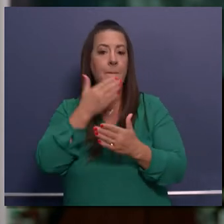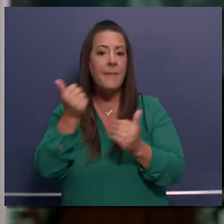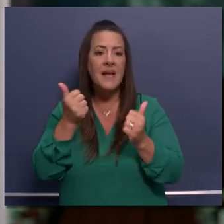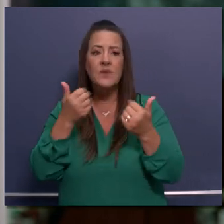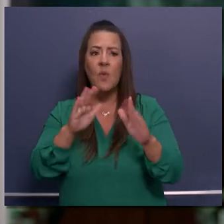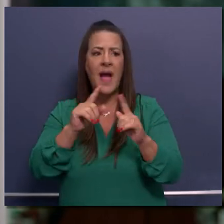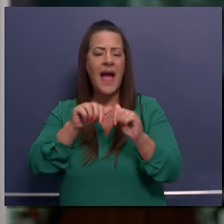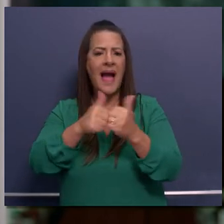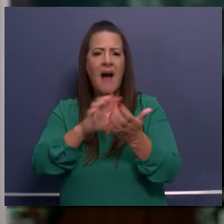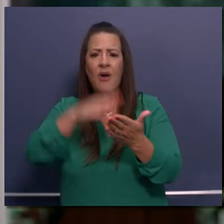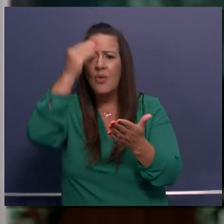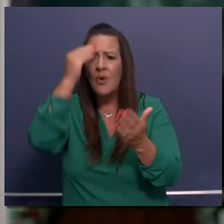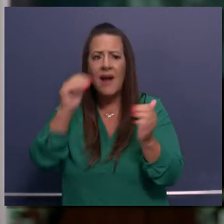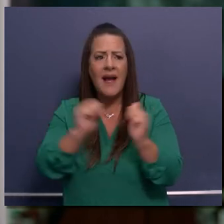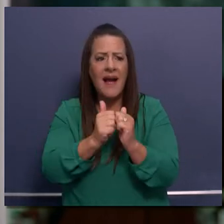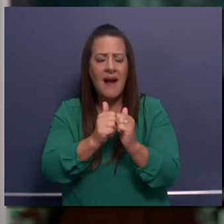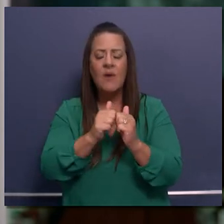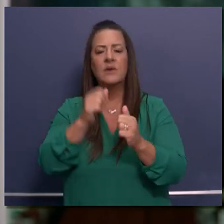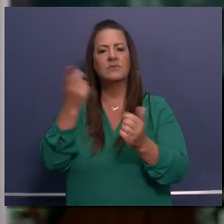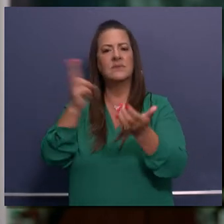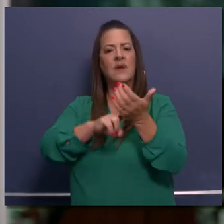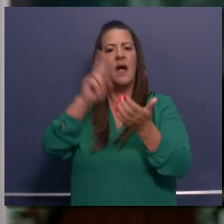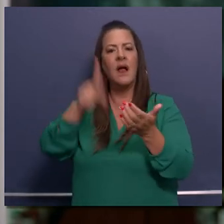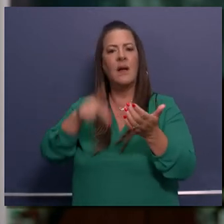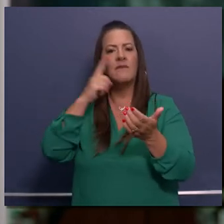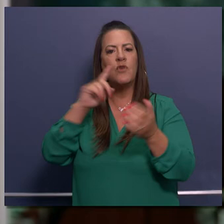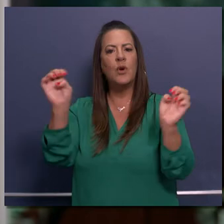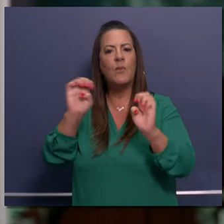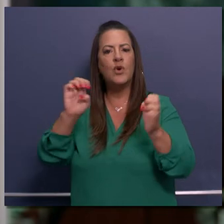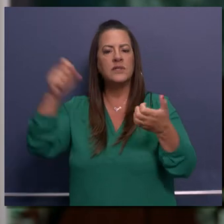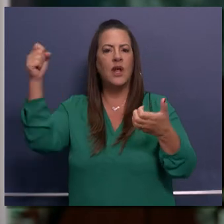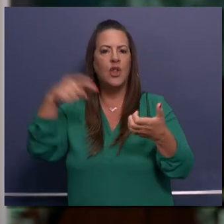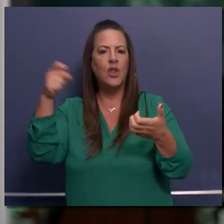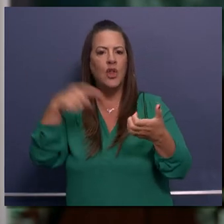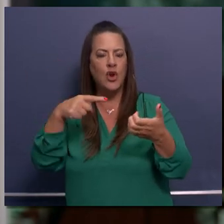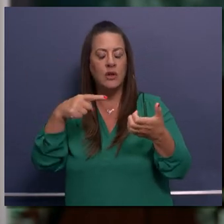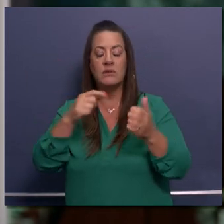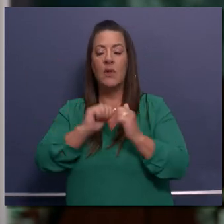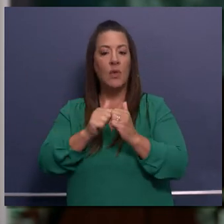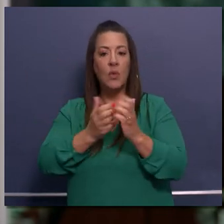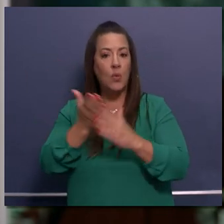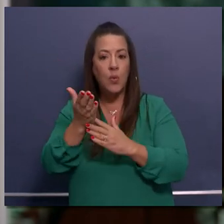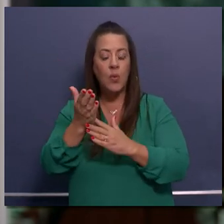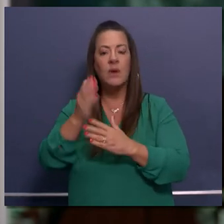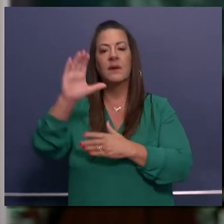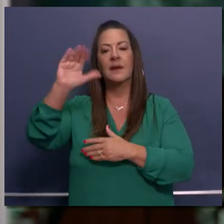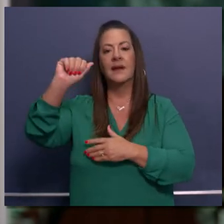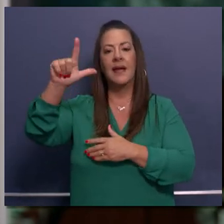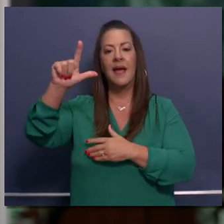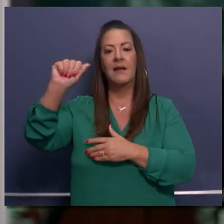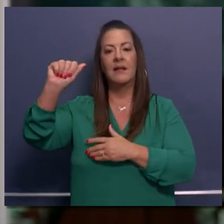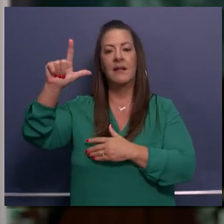informed is by signing up for emergency alerts. You can do this by going to CalAlerts.org.